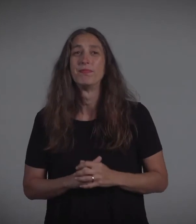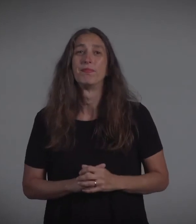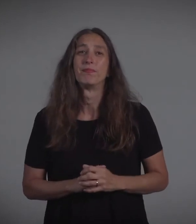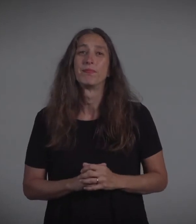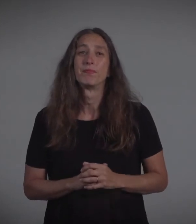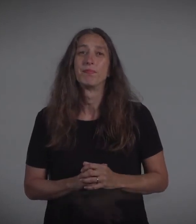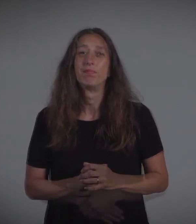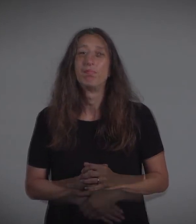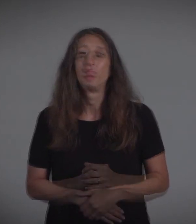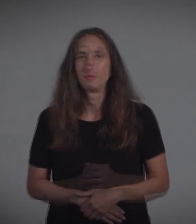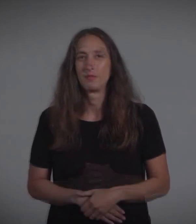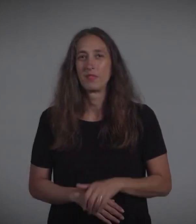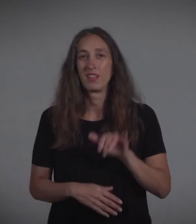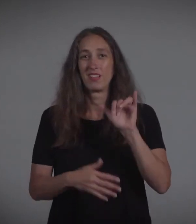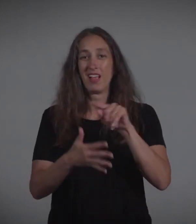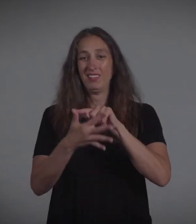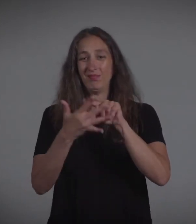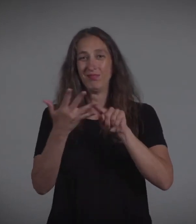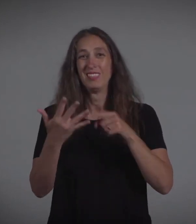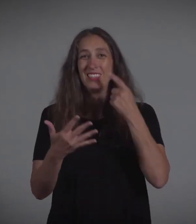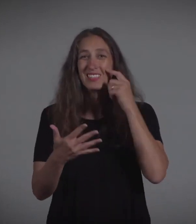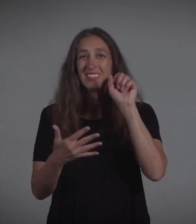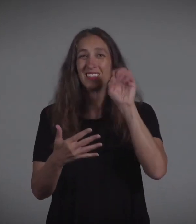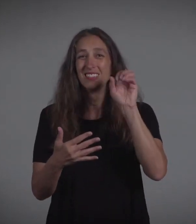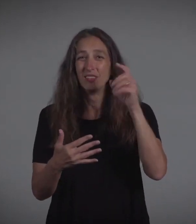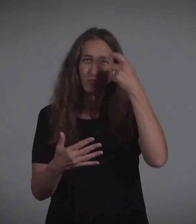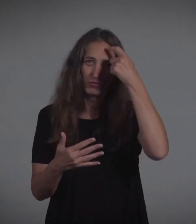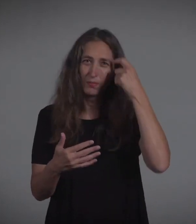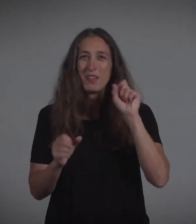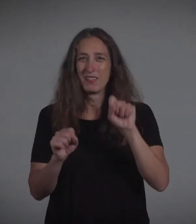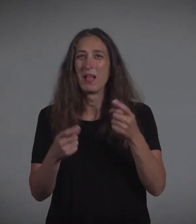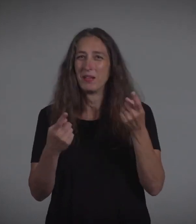All of these are symptoms of trauma that can occur.